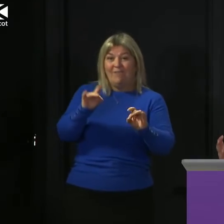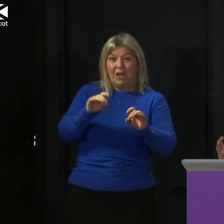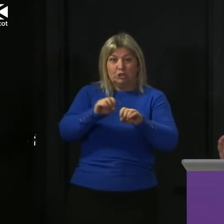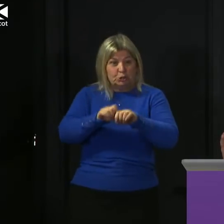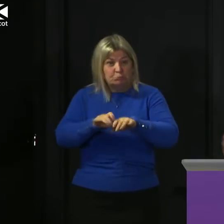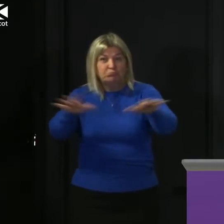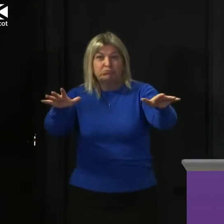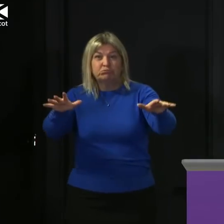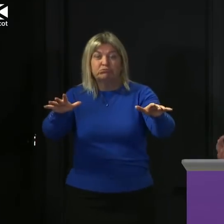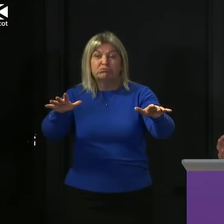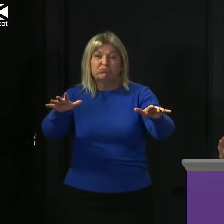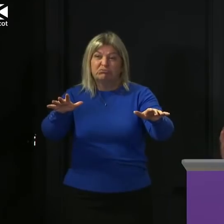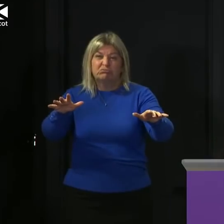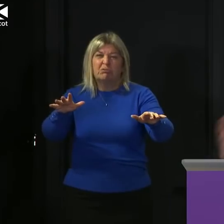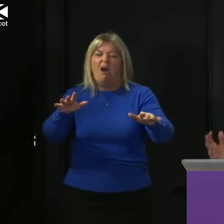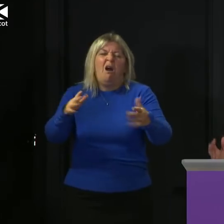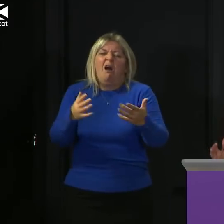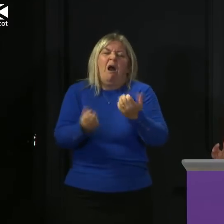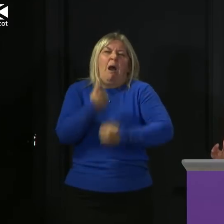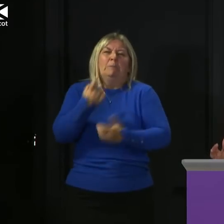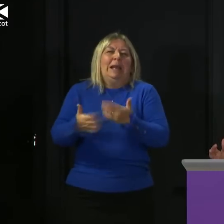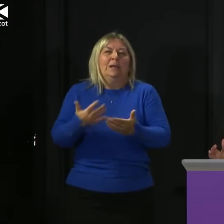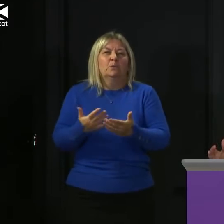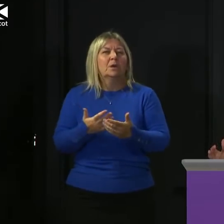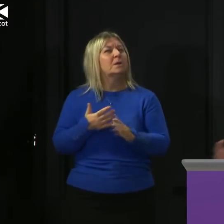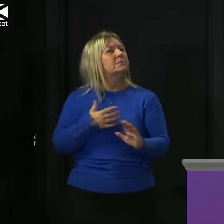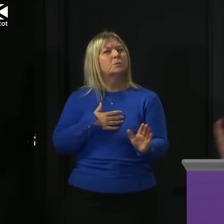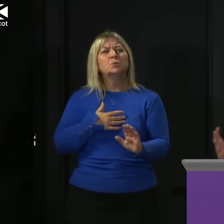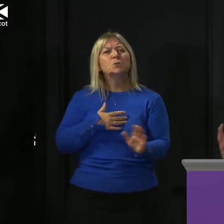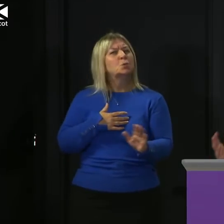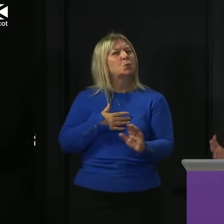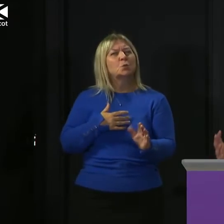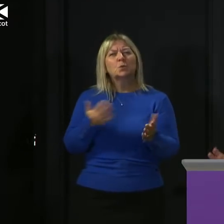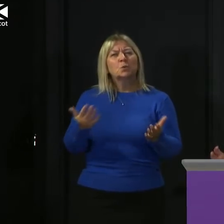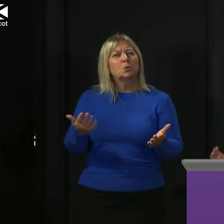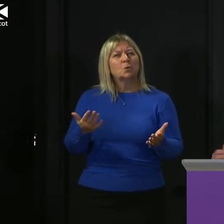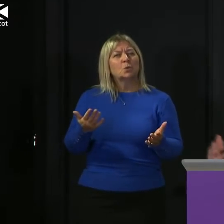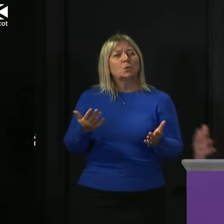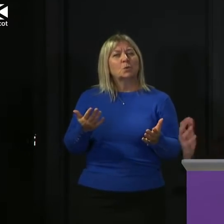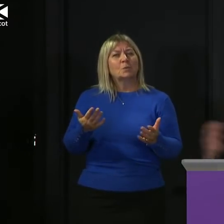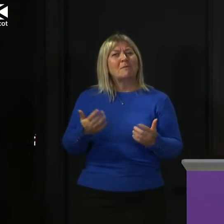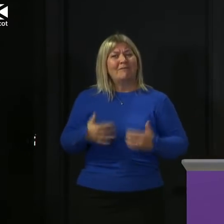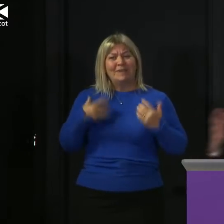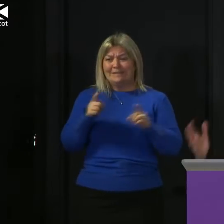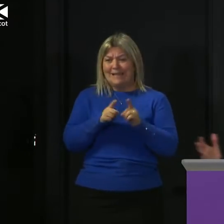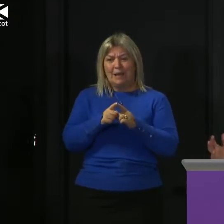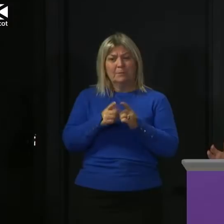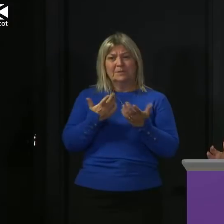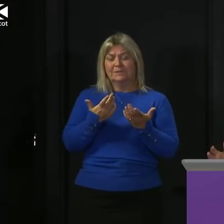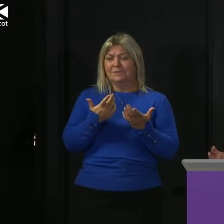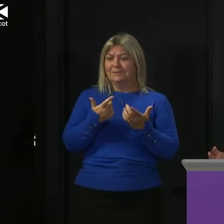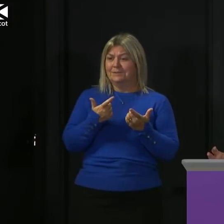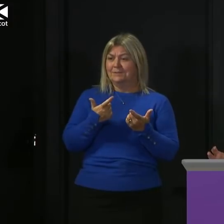point, sometimes, and I feel this as well as an individual citizen, this global pandemic of COVID